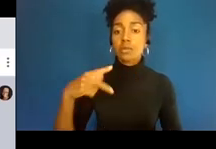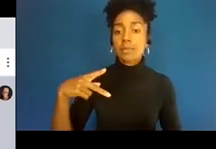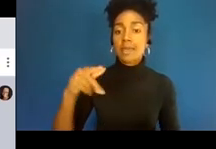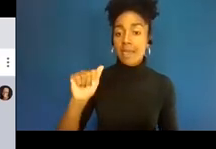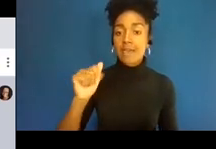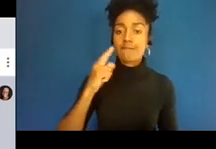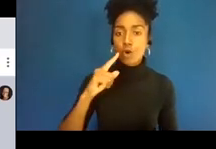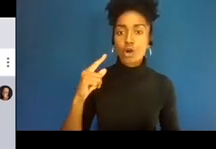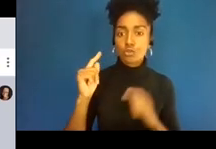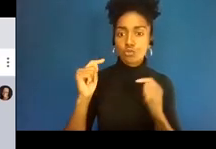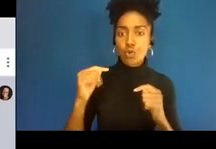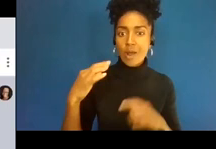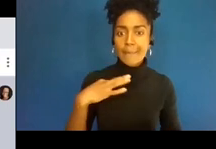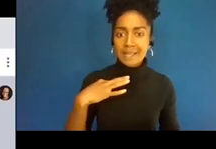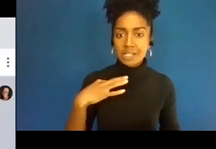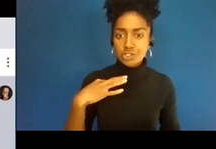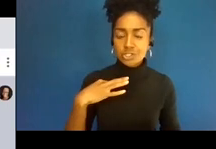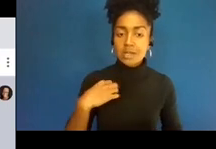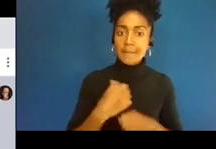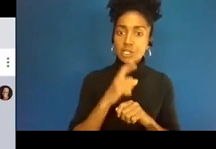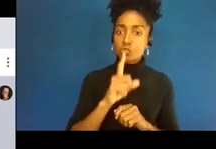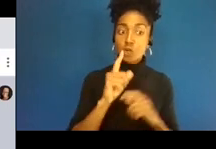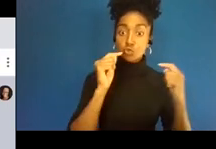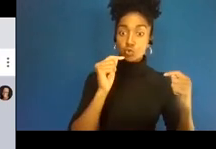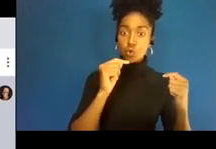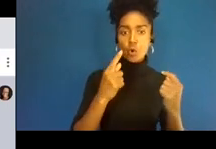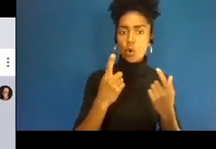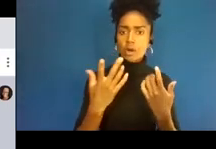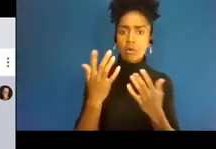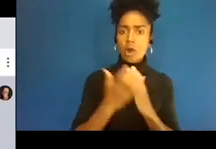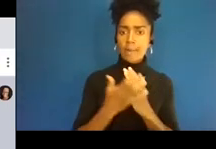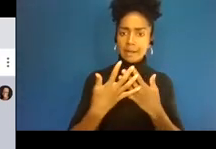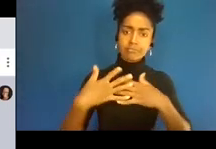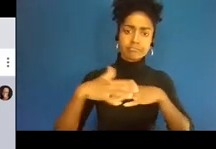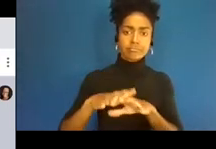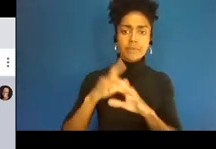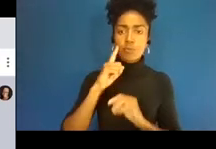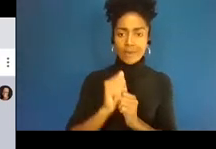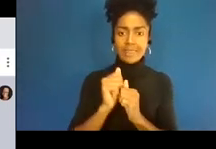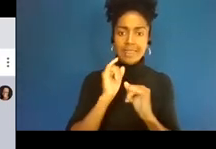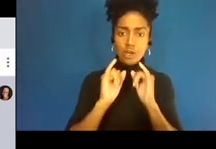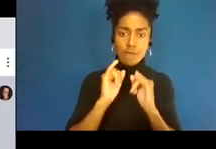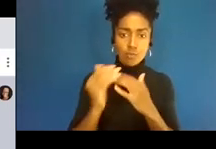"and make the tutors integral to the interview process." Absolutely.